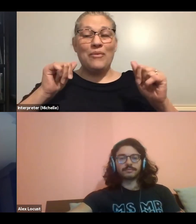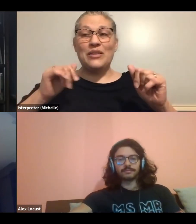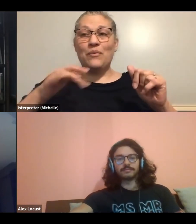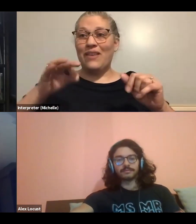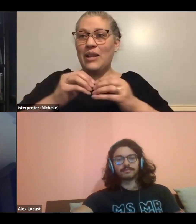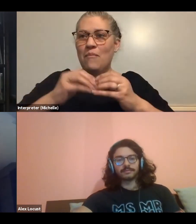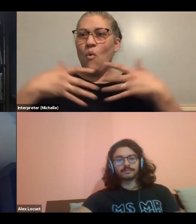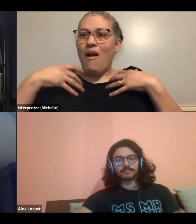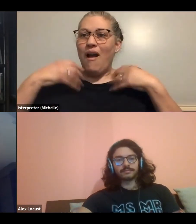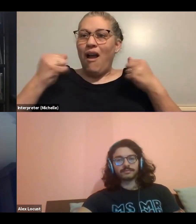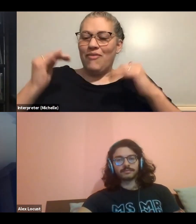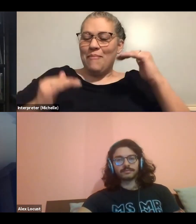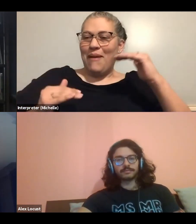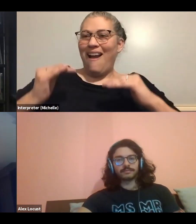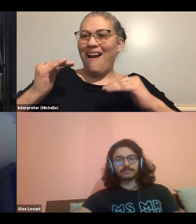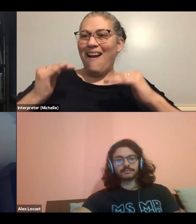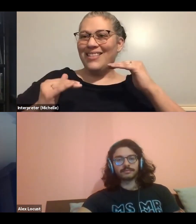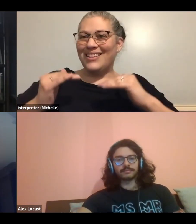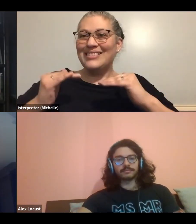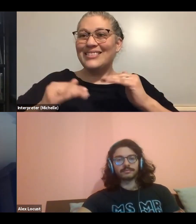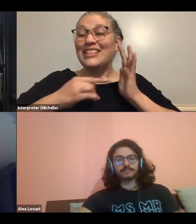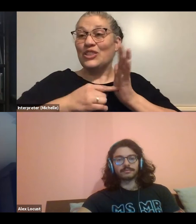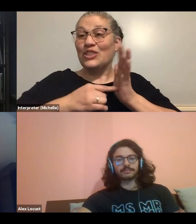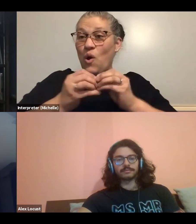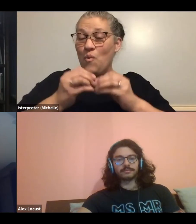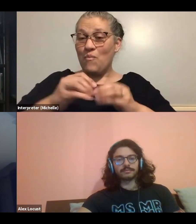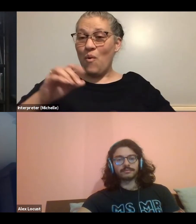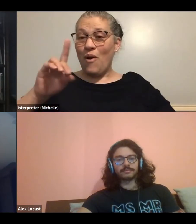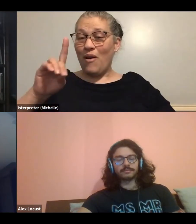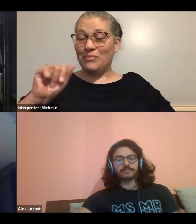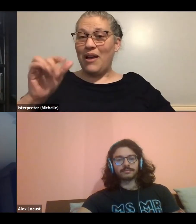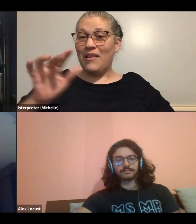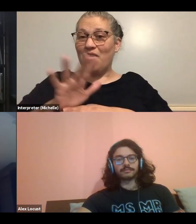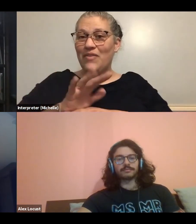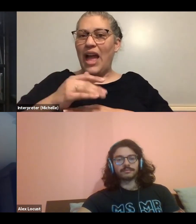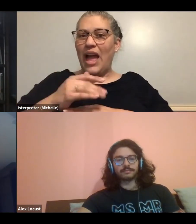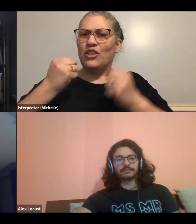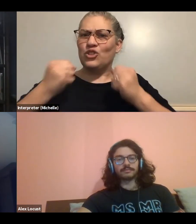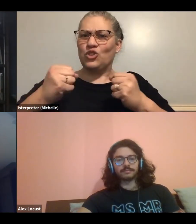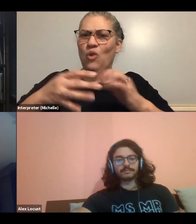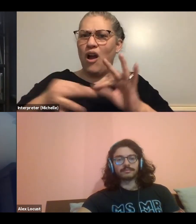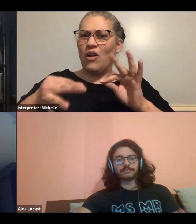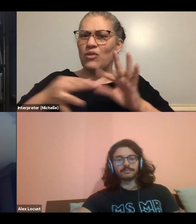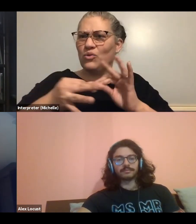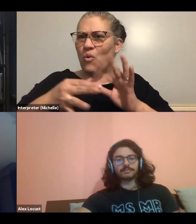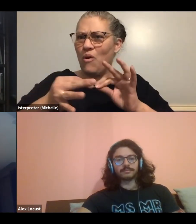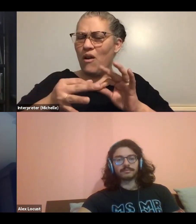Emily Beitiks: Well, a couple of questions have come in that are great because they allow you to plug your work, which is something I always want to get for you guys so.